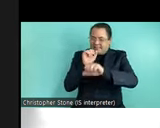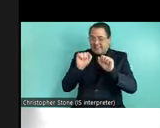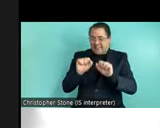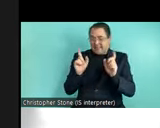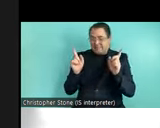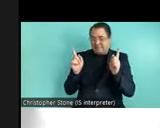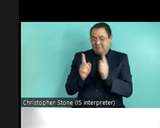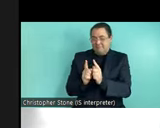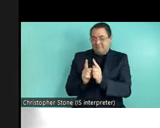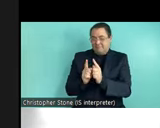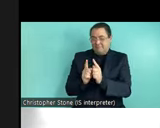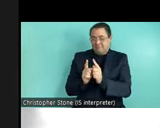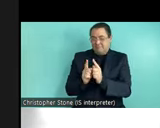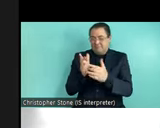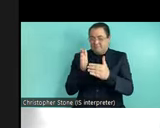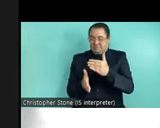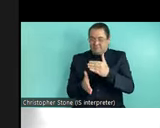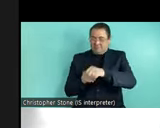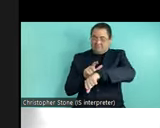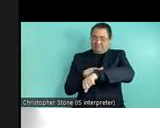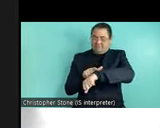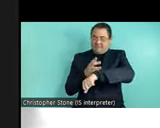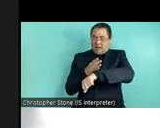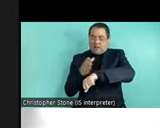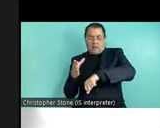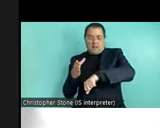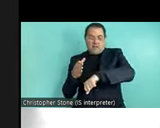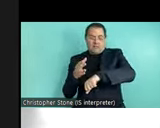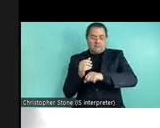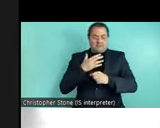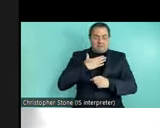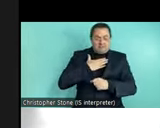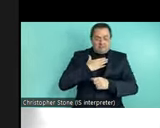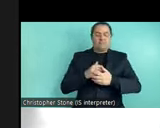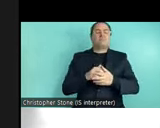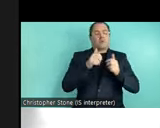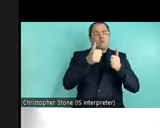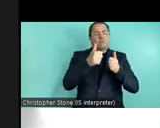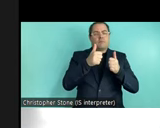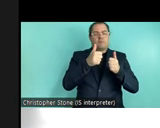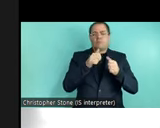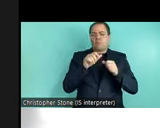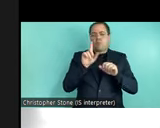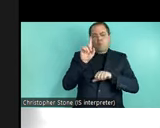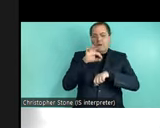conclude since we are expecting a local time. Thank you. Well, thank you, I'll be done in 60 seconds. 15:13:48 I'll be done in 60 seconds. So we